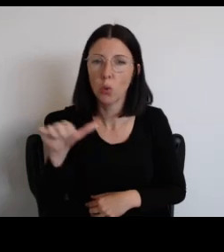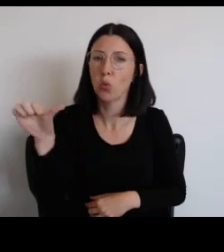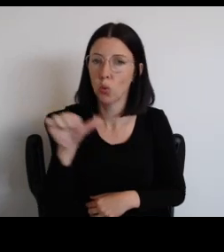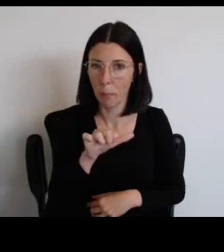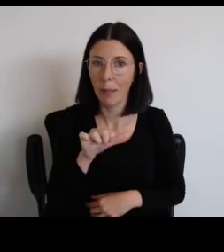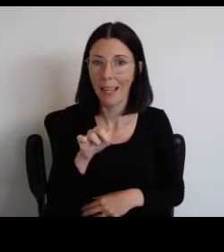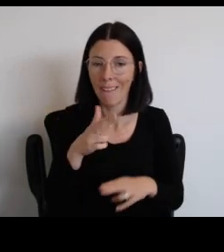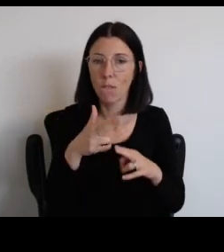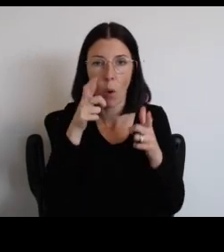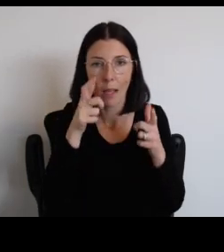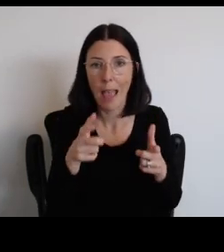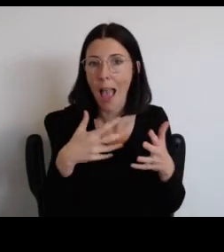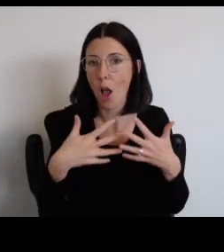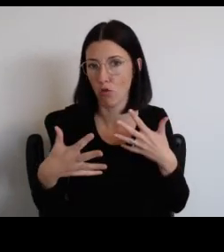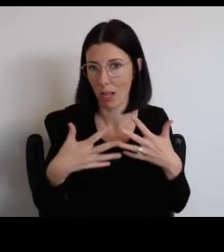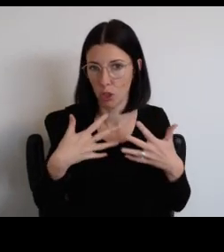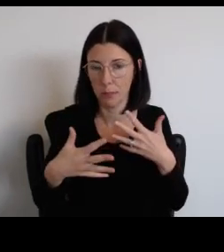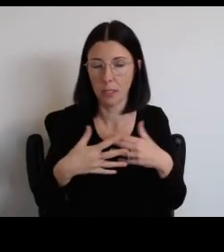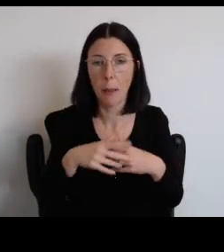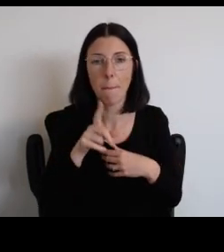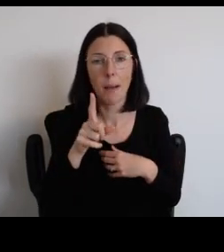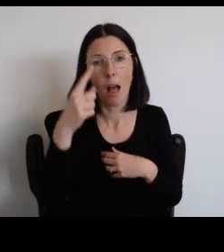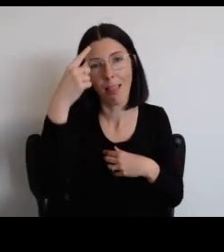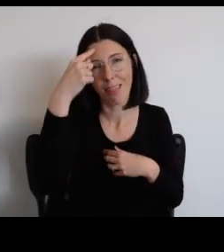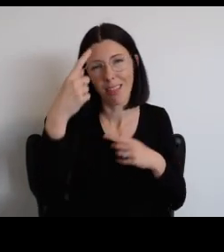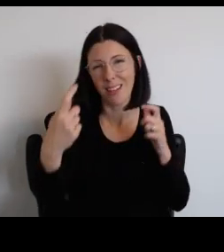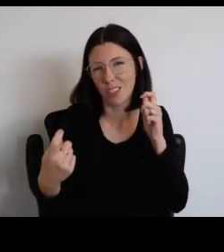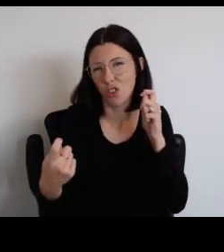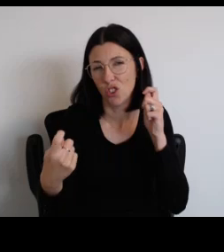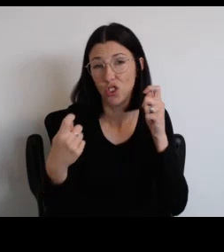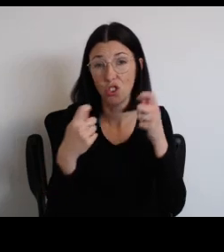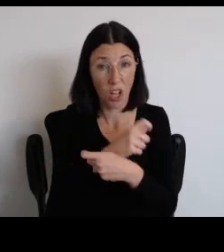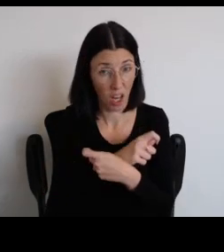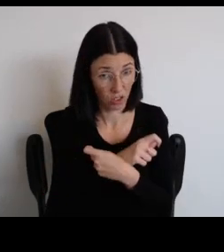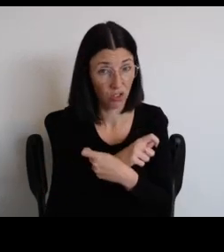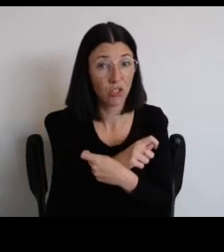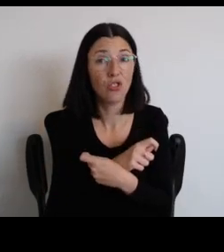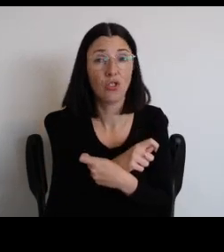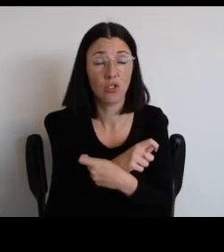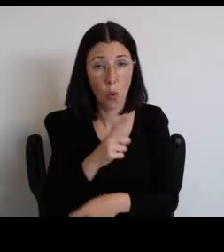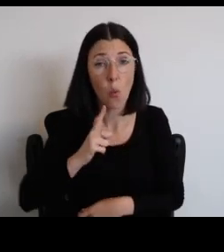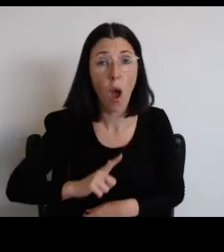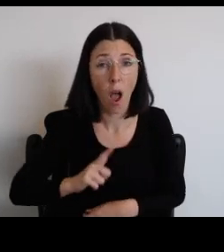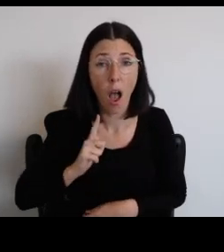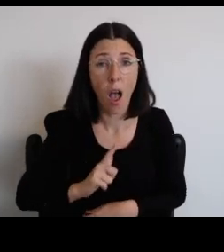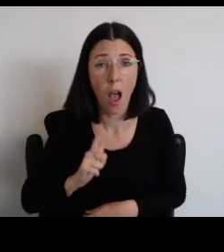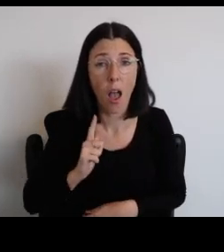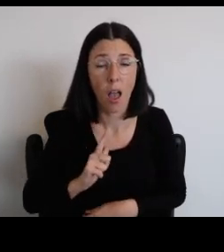um I think this has changed realistically to ensure that um the views and wishes of